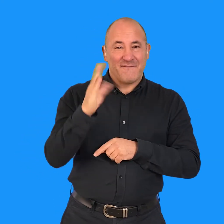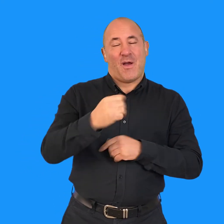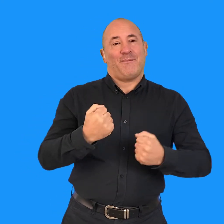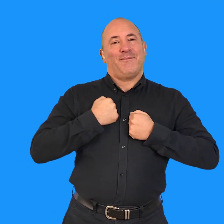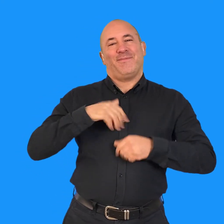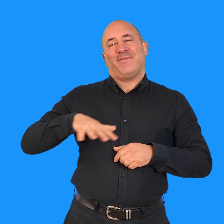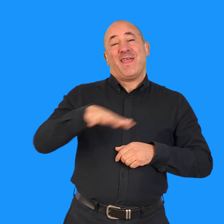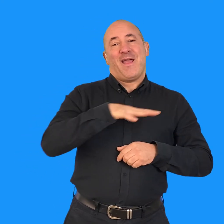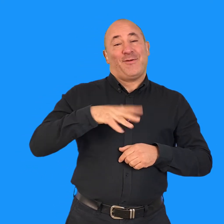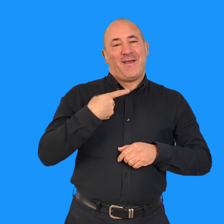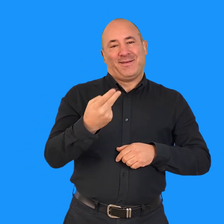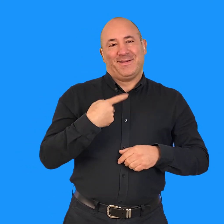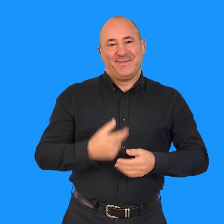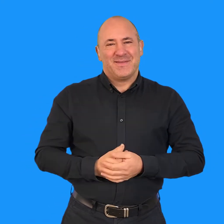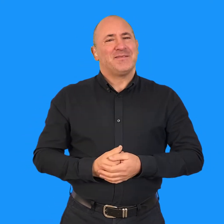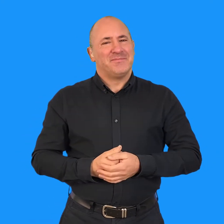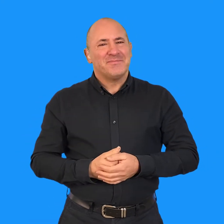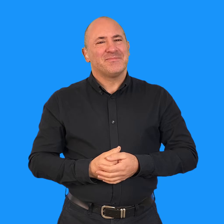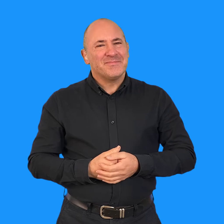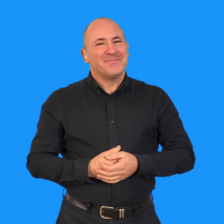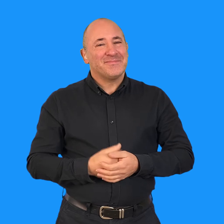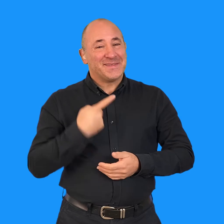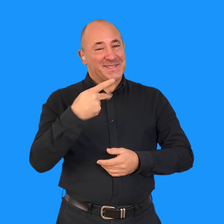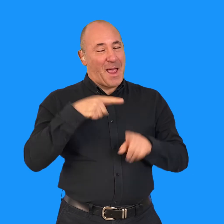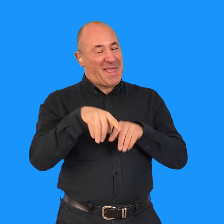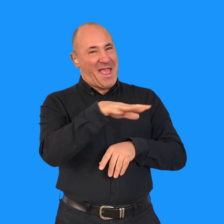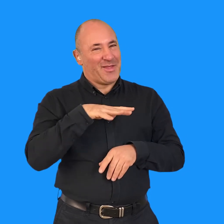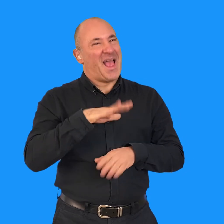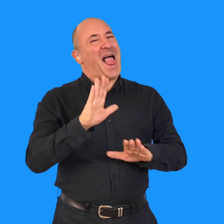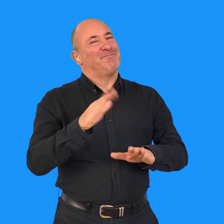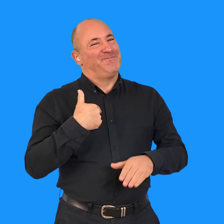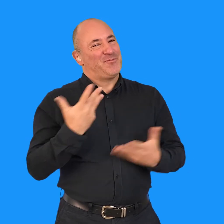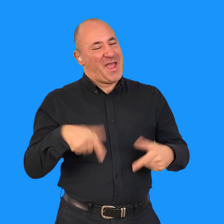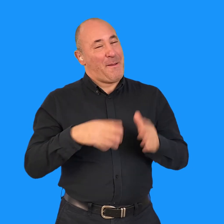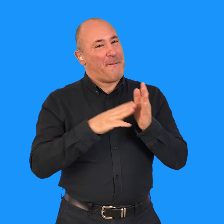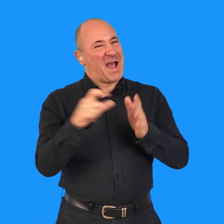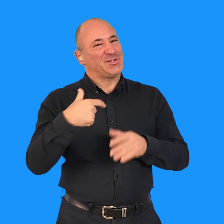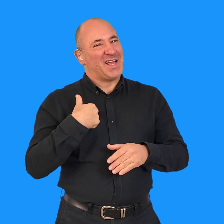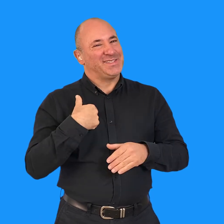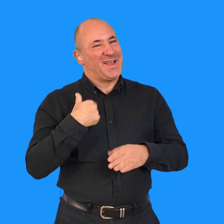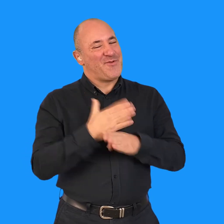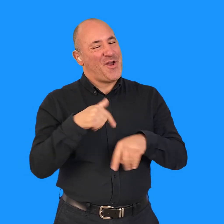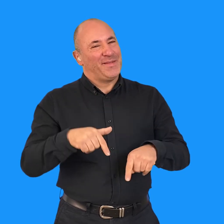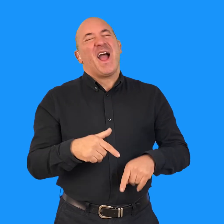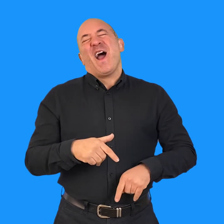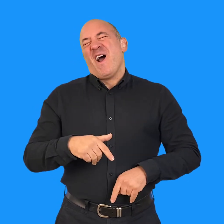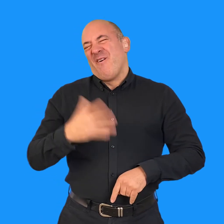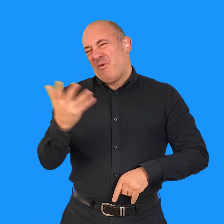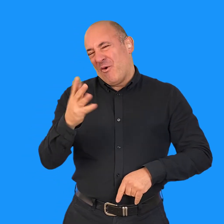who's working from the motherland. Well, you say working from the motherland, I'm actually working from Manchester. Oh, of course, yeah.